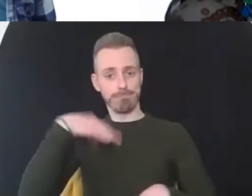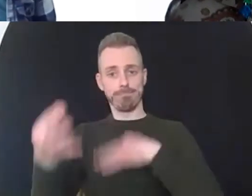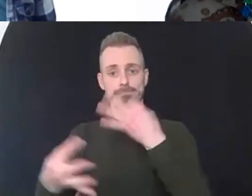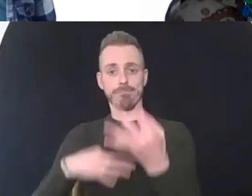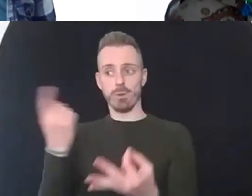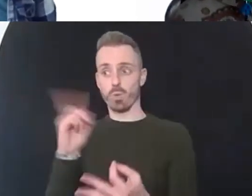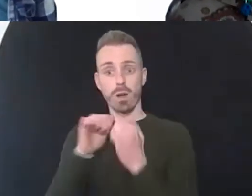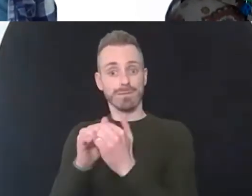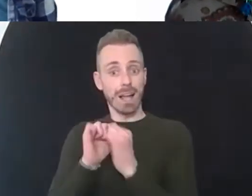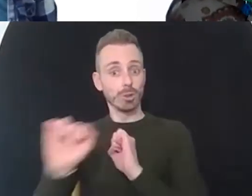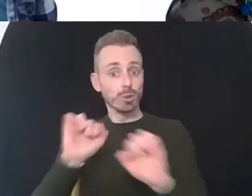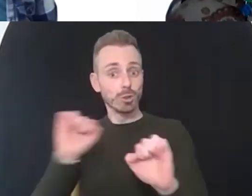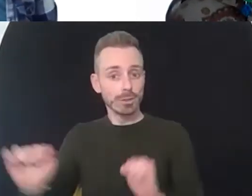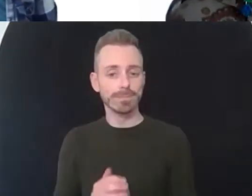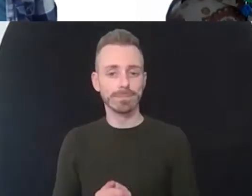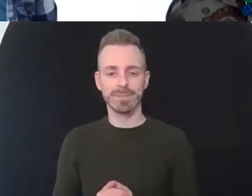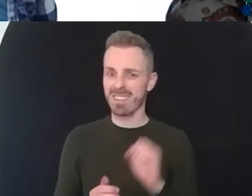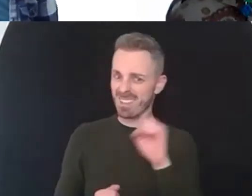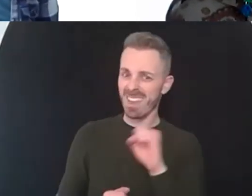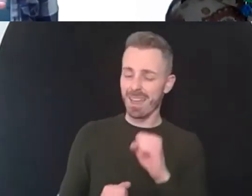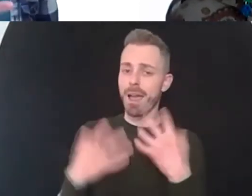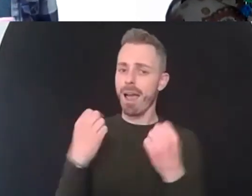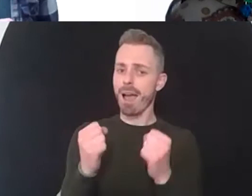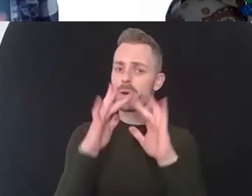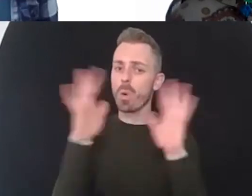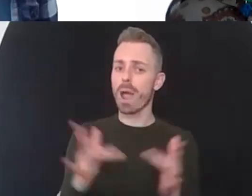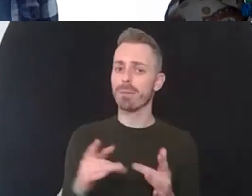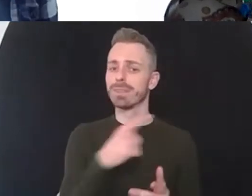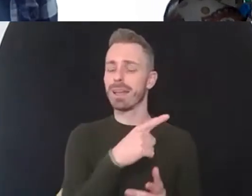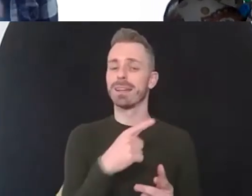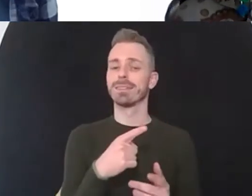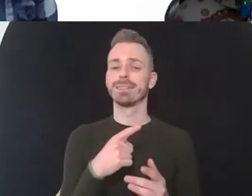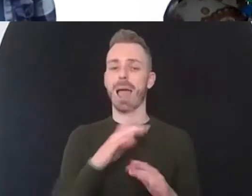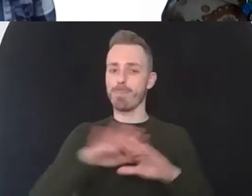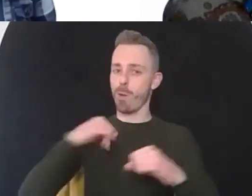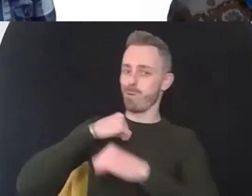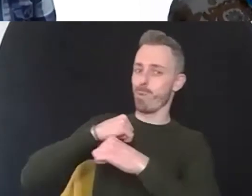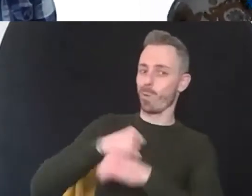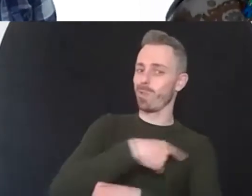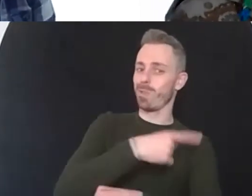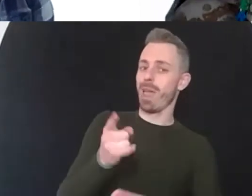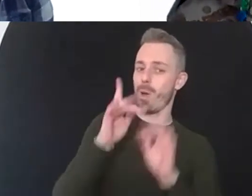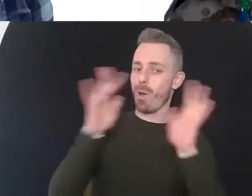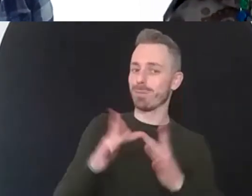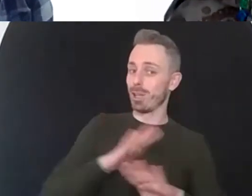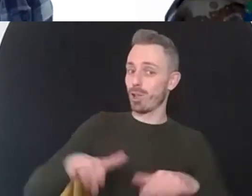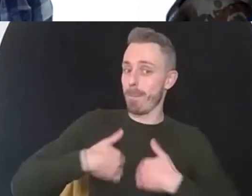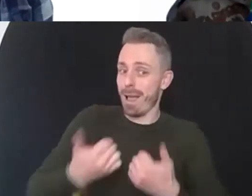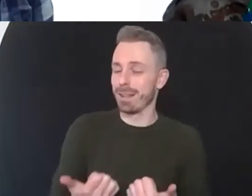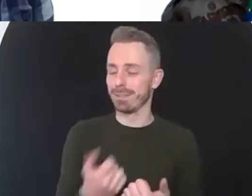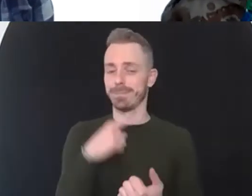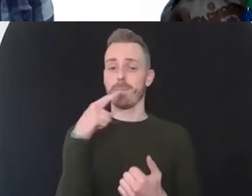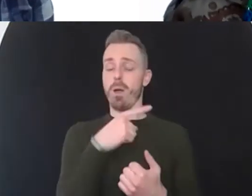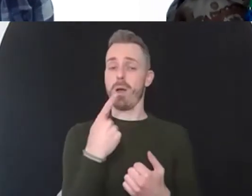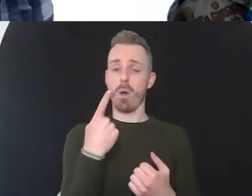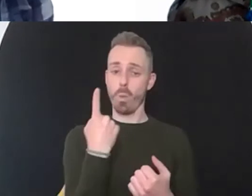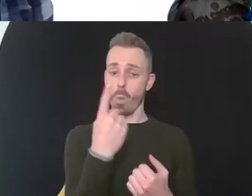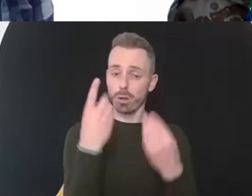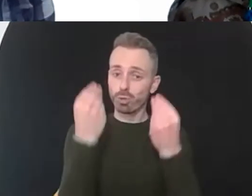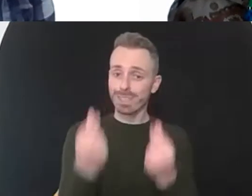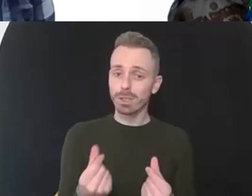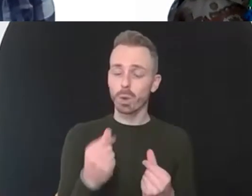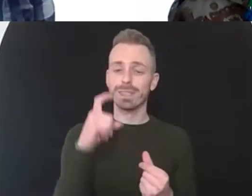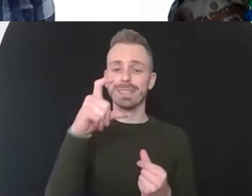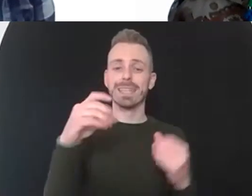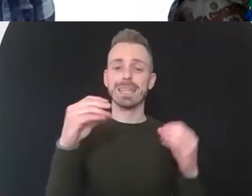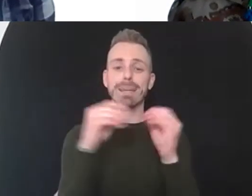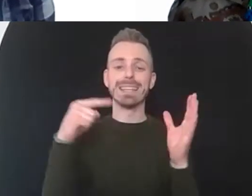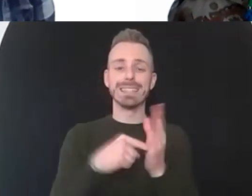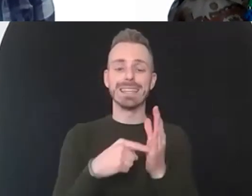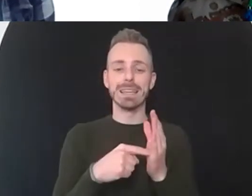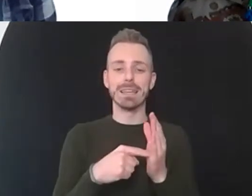um which um um it's not mine i don't get paid for um um plugging it but um cbt getselfhelp.com.uk